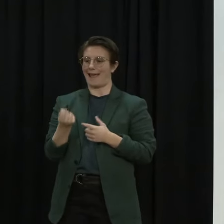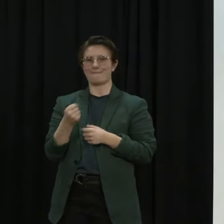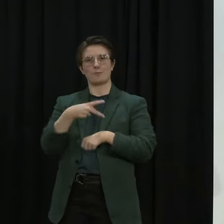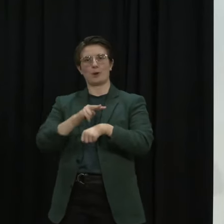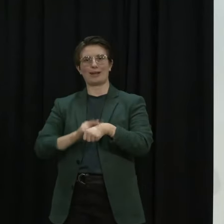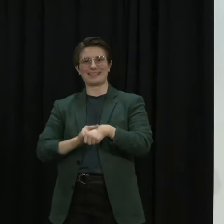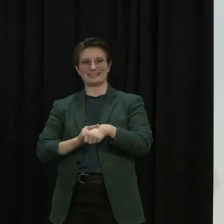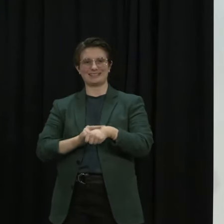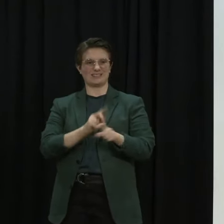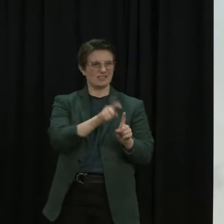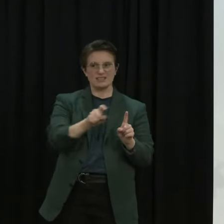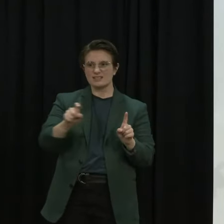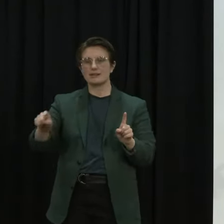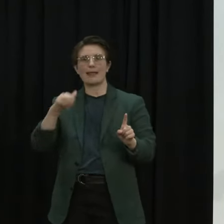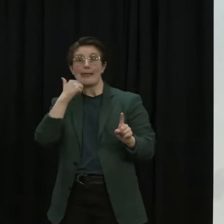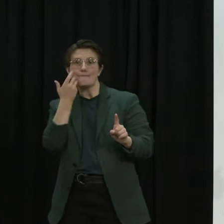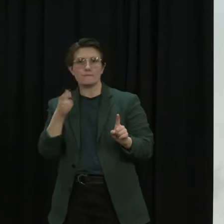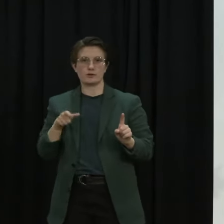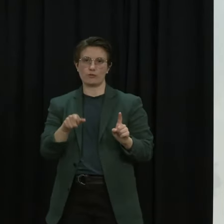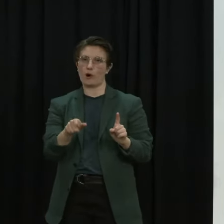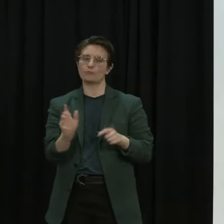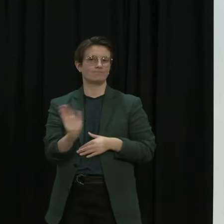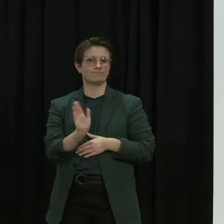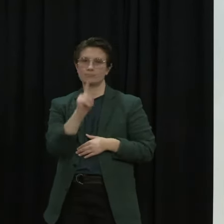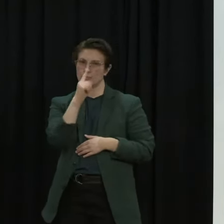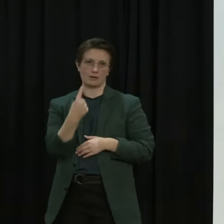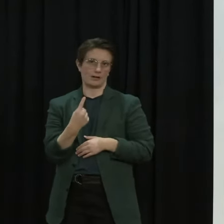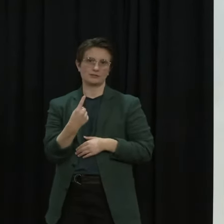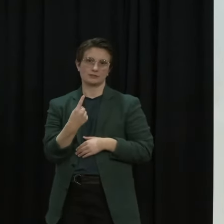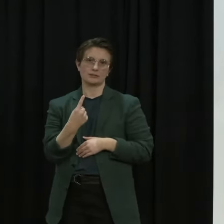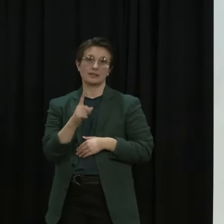checkpoints? These are matters for the police but the feedback we have had is that they would not be